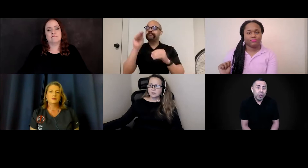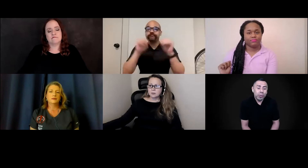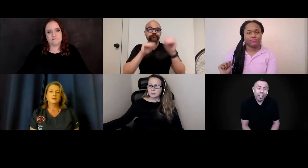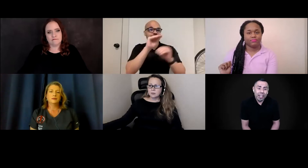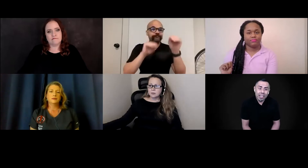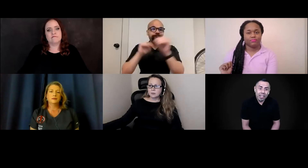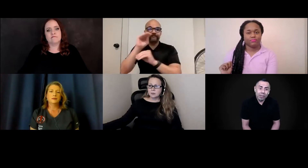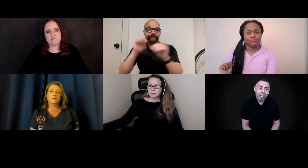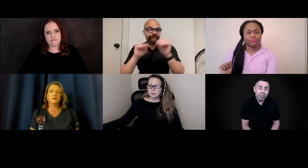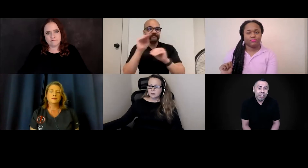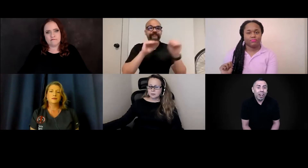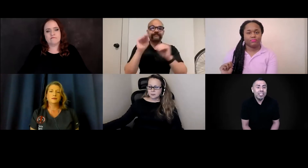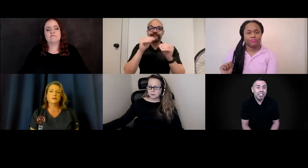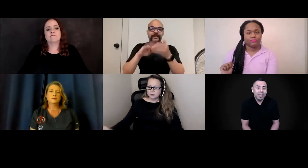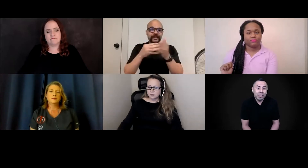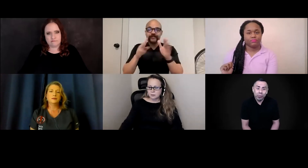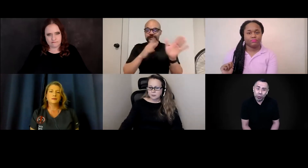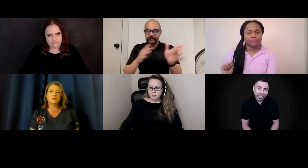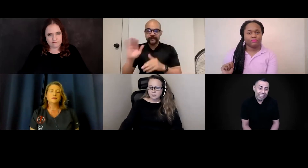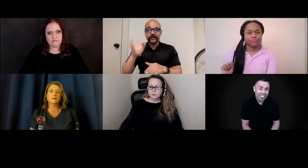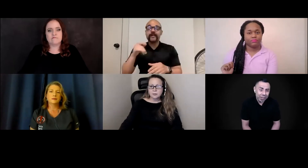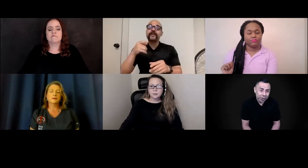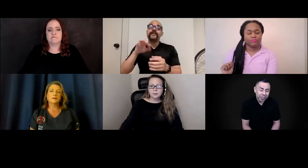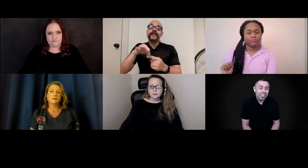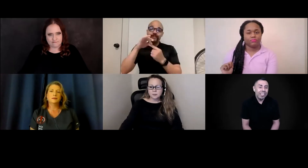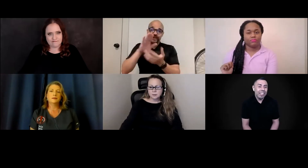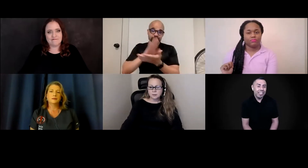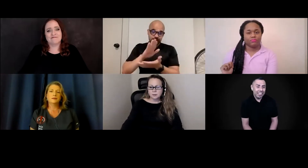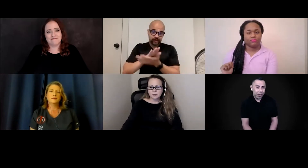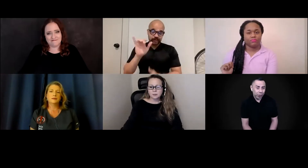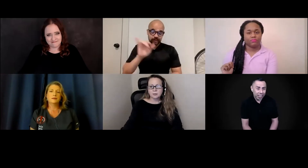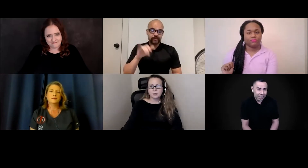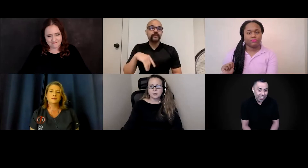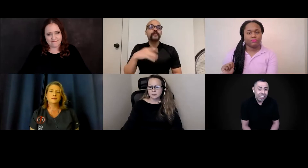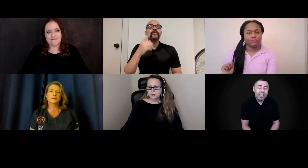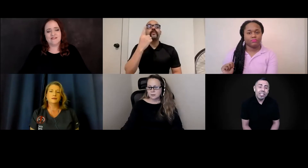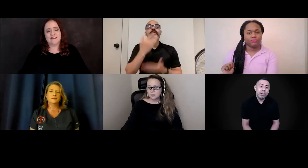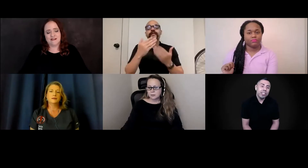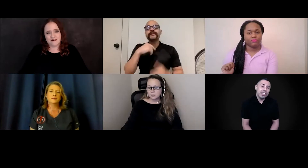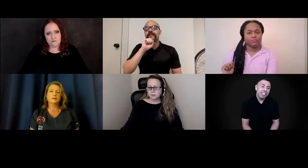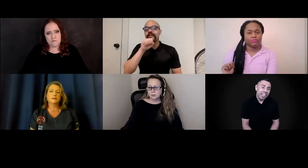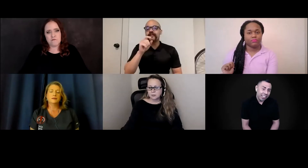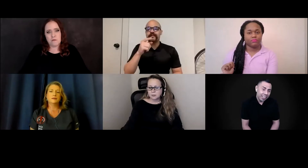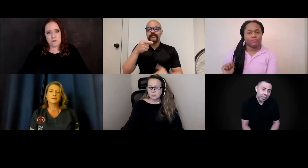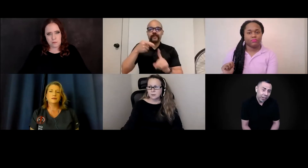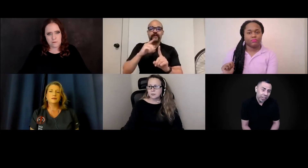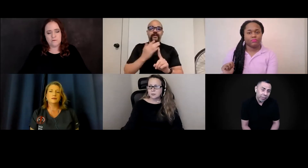I'd say I'm constantly working on the schedule, getting that organized especially in the academic